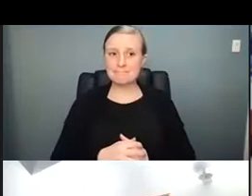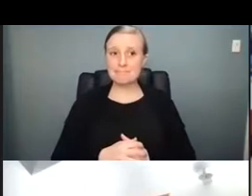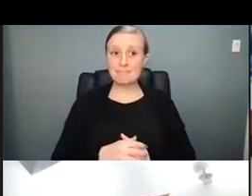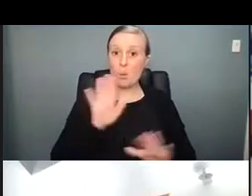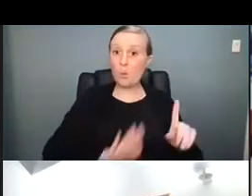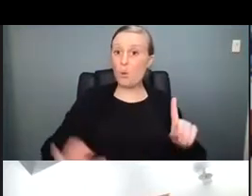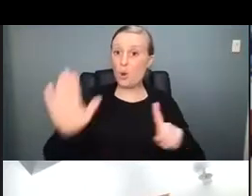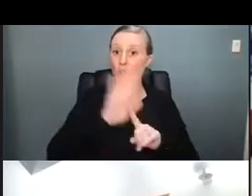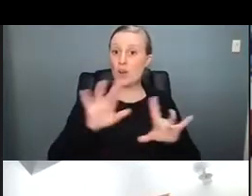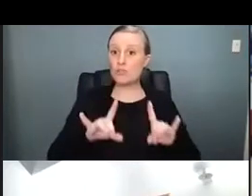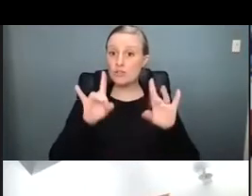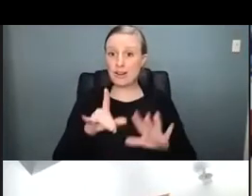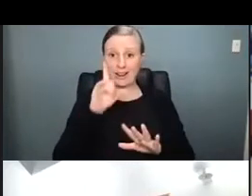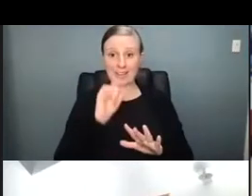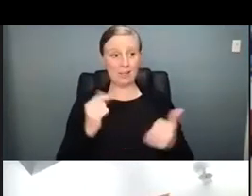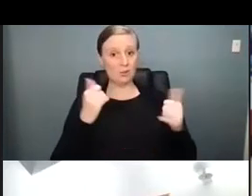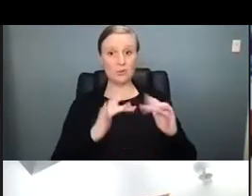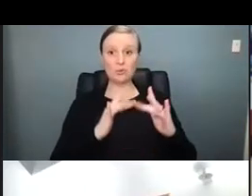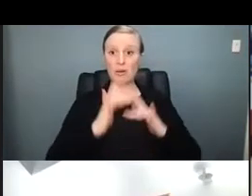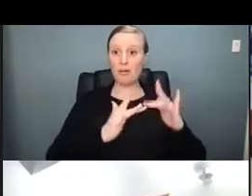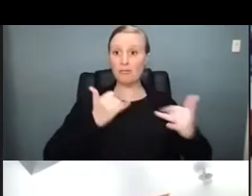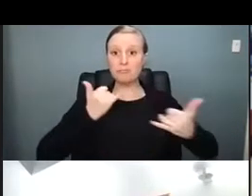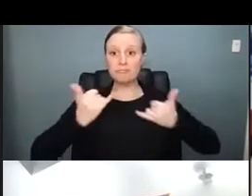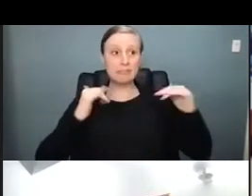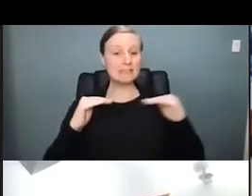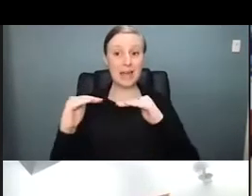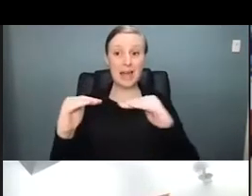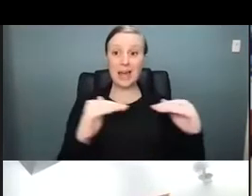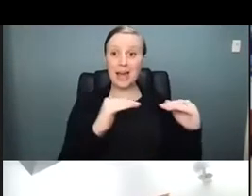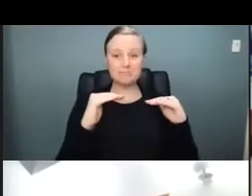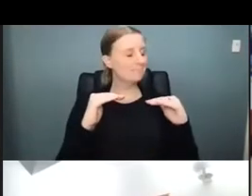The Index is a critical piece of research as it provides a detailed picture of digital